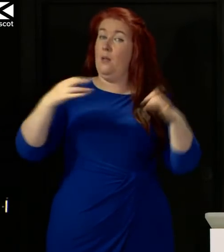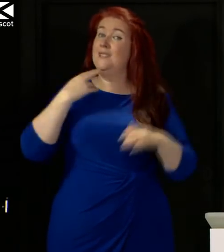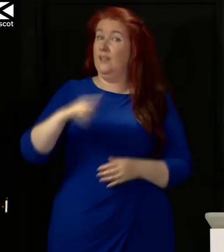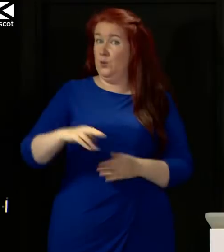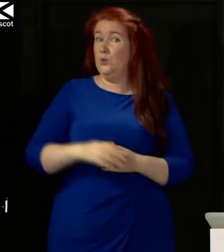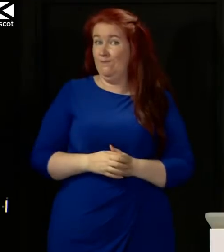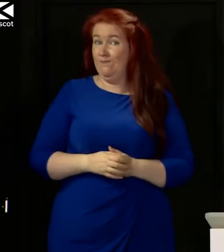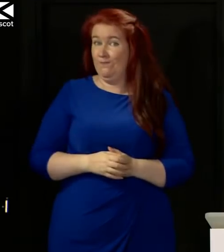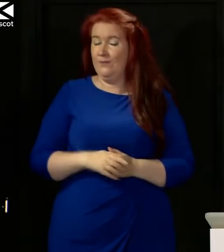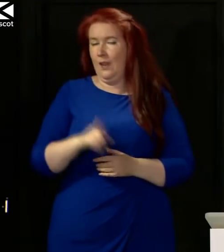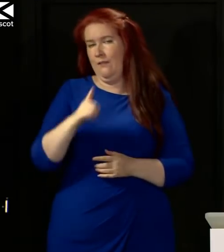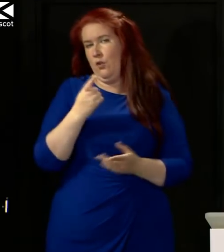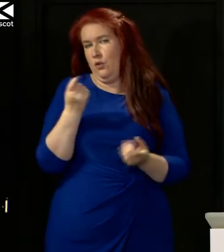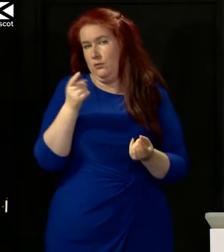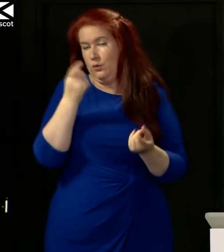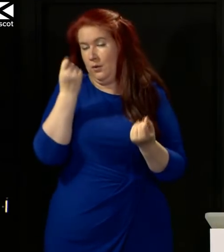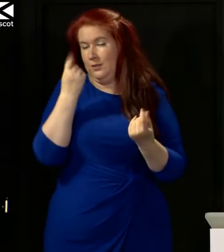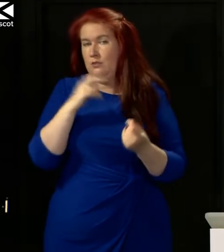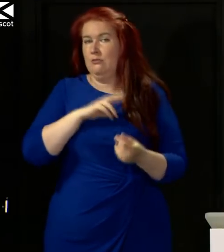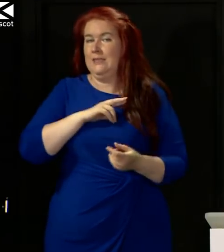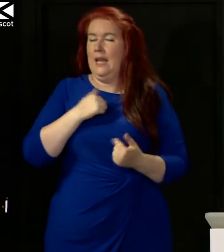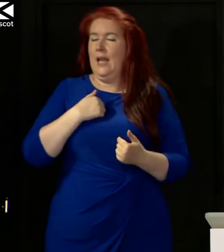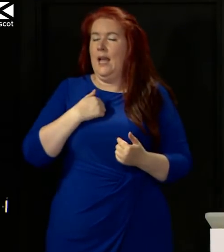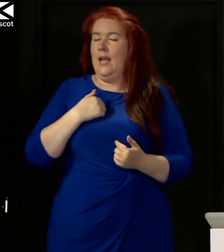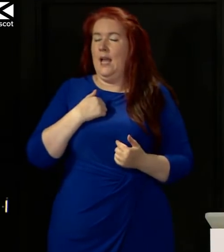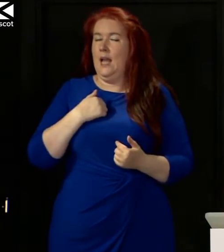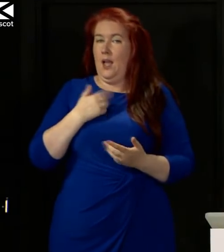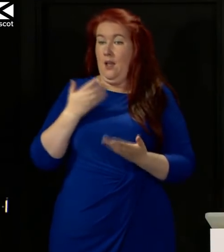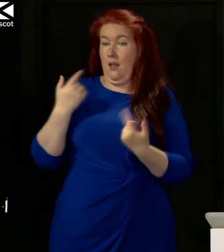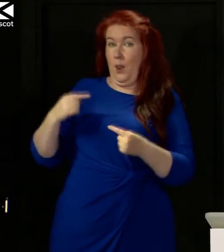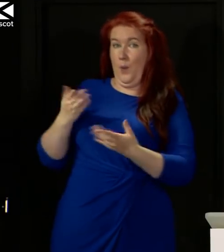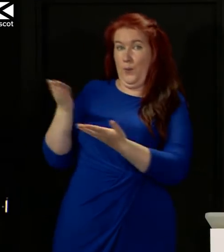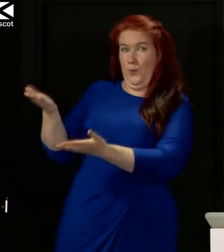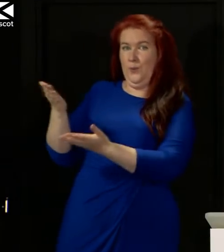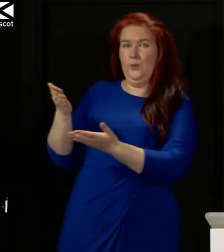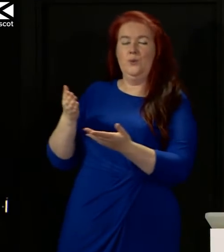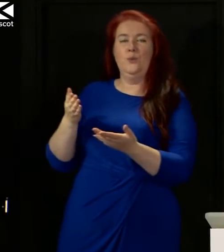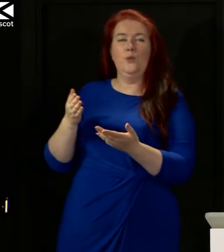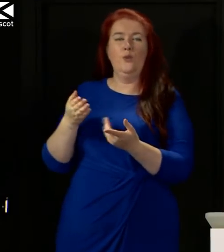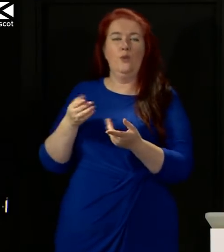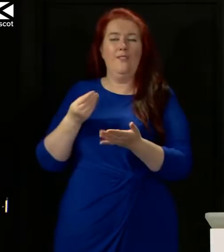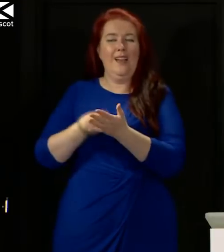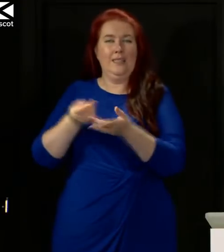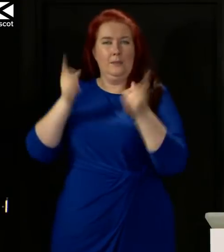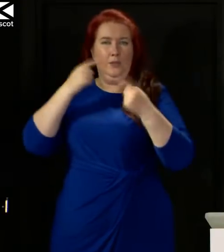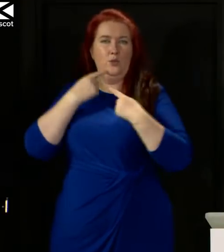you will understand it's important i allow her to do that. But there will be a balance